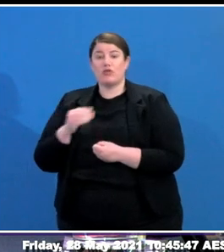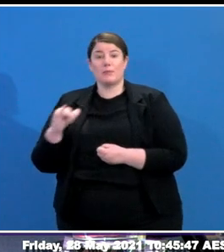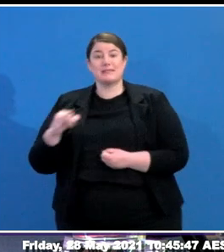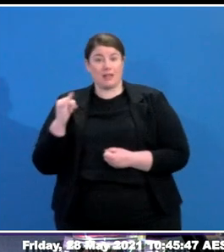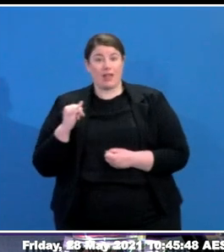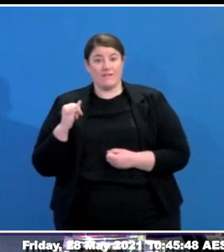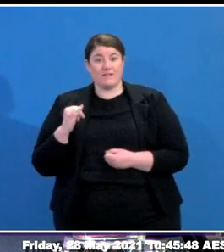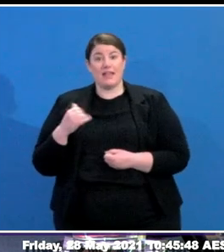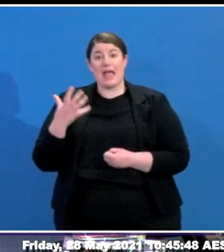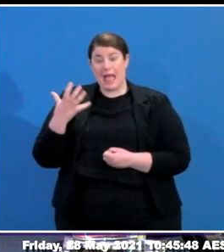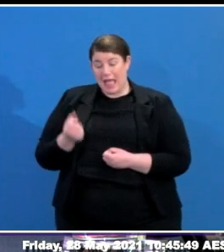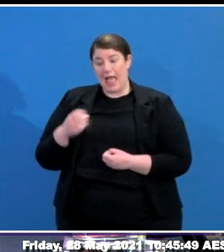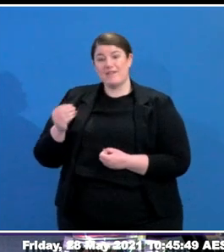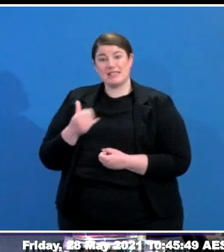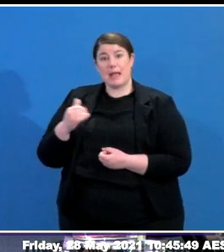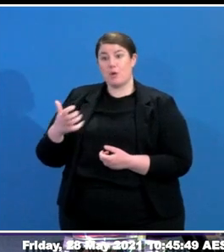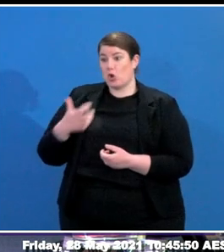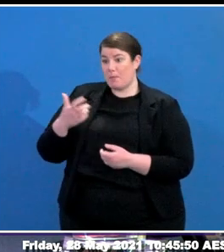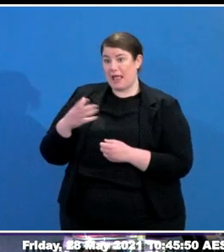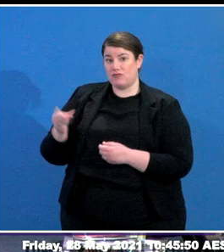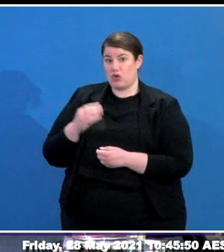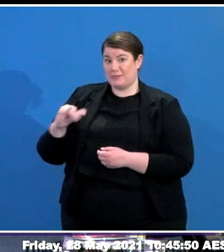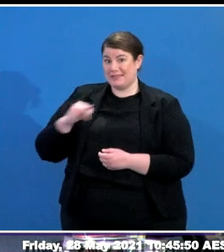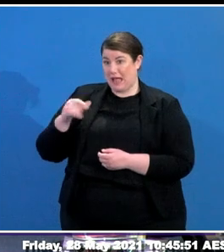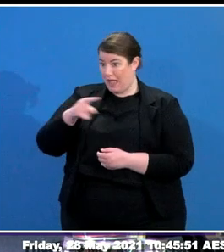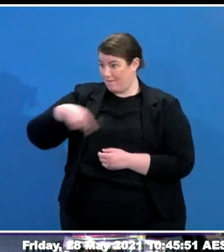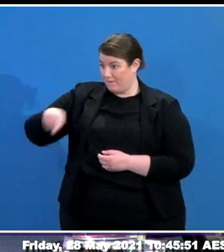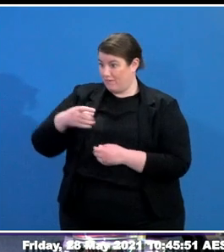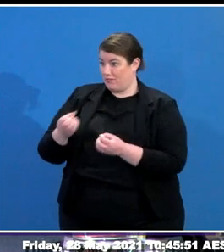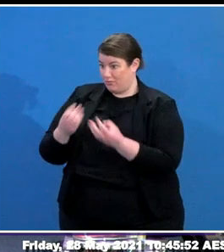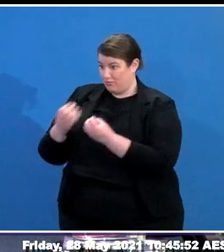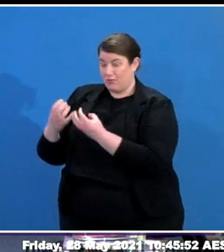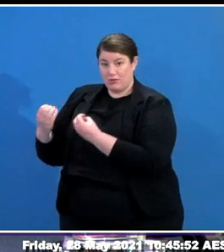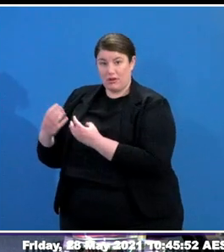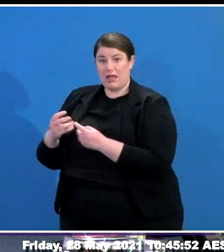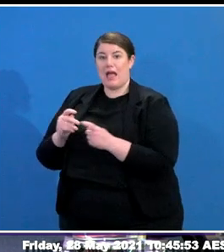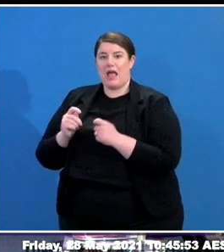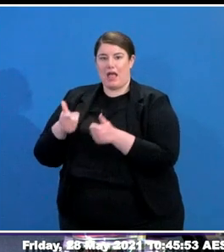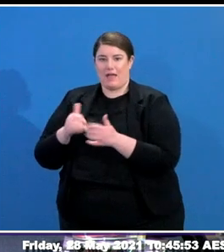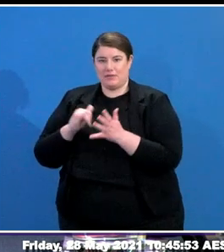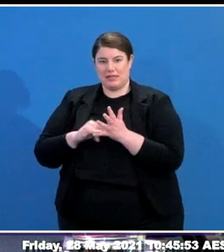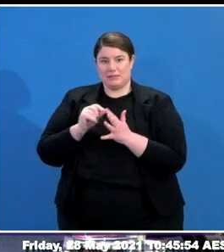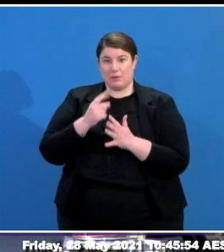were complaints that we received from staff subsequent after SP1 and SP2 left,